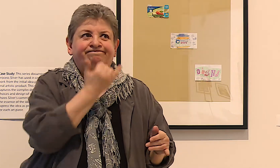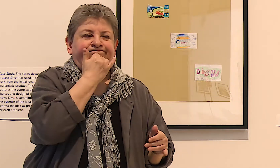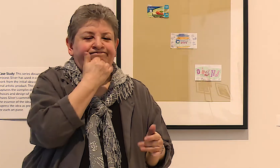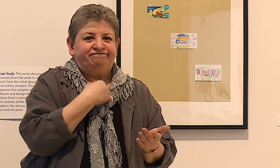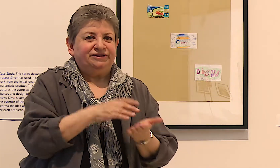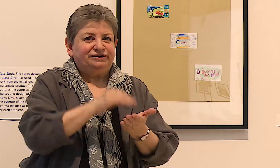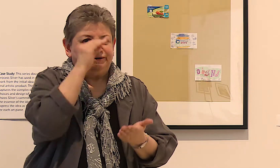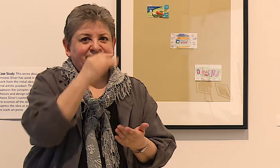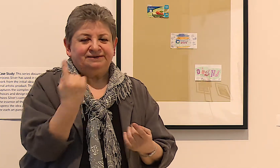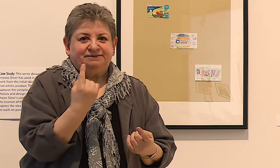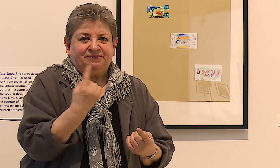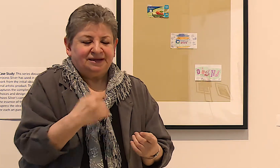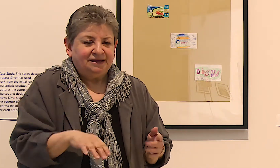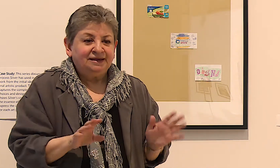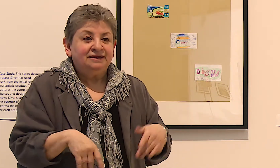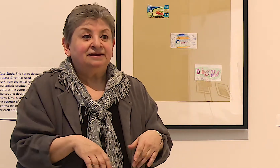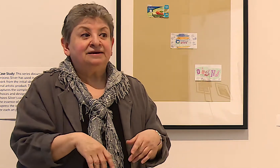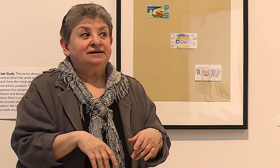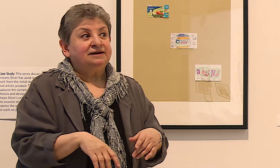but that was a mistake that I learned from.